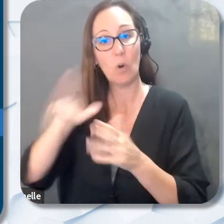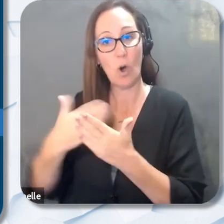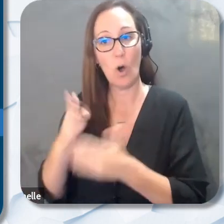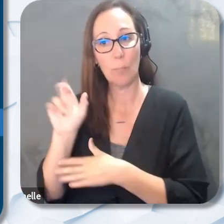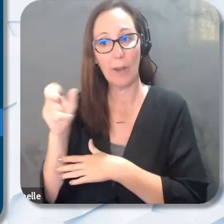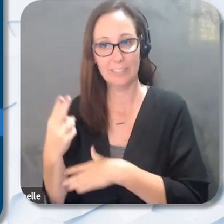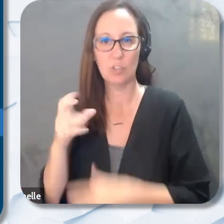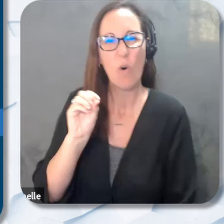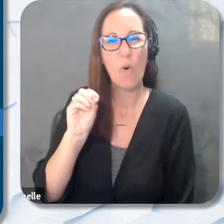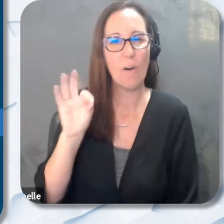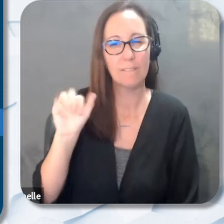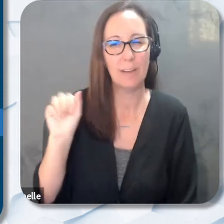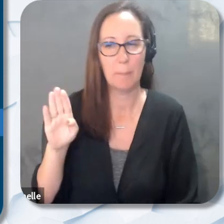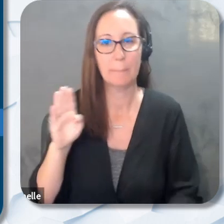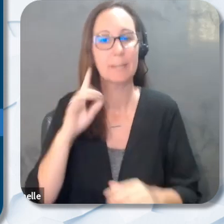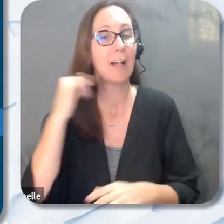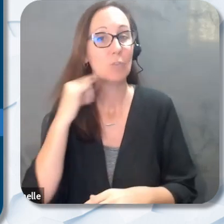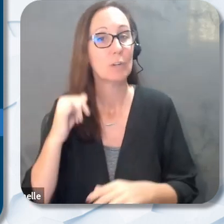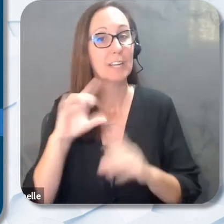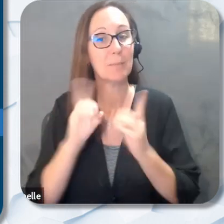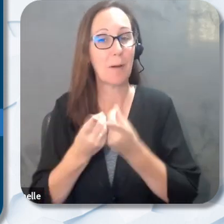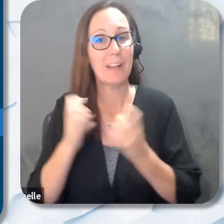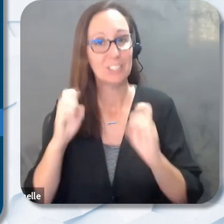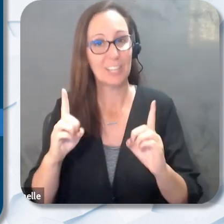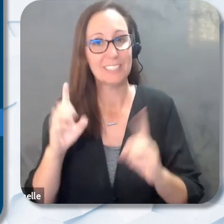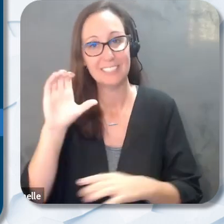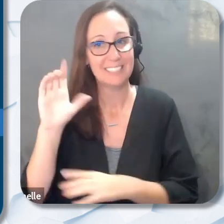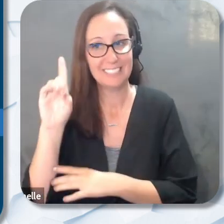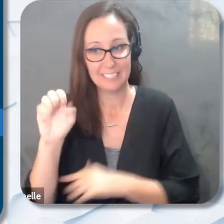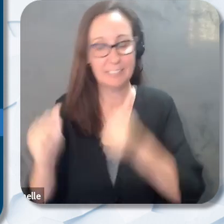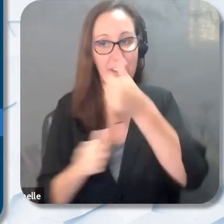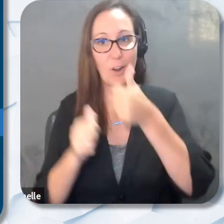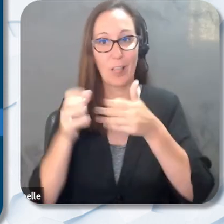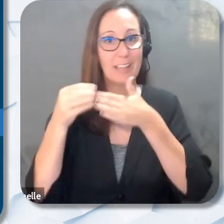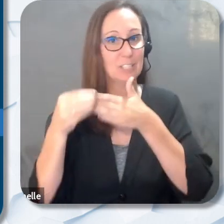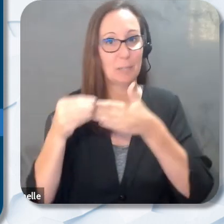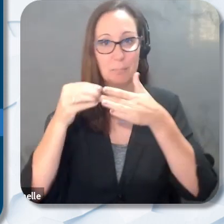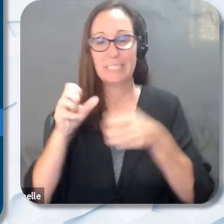OFAB. At the California Department of Education, under the leadership of state superintendent of